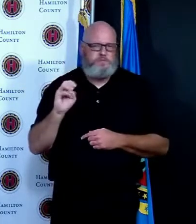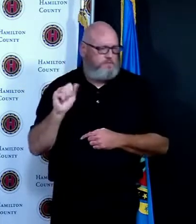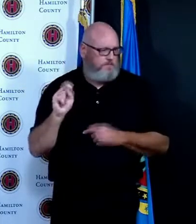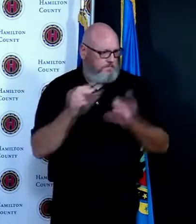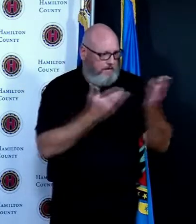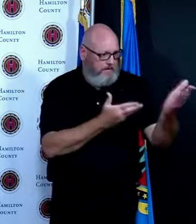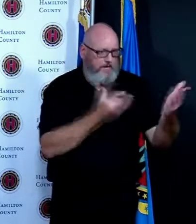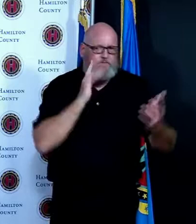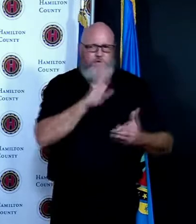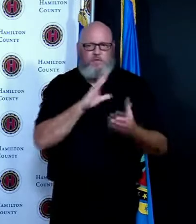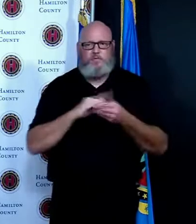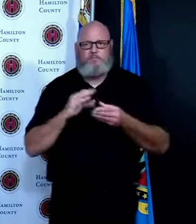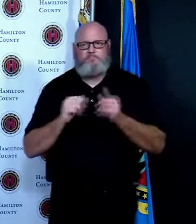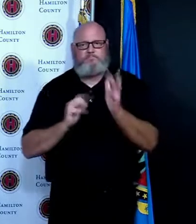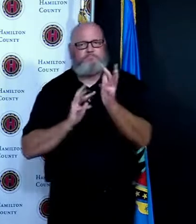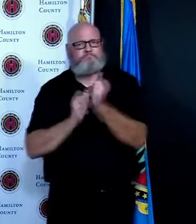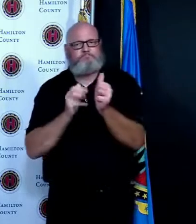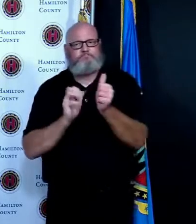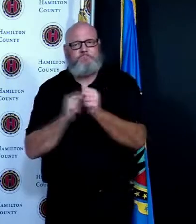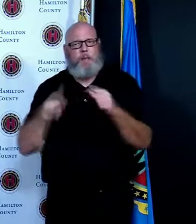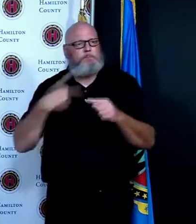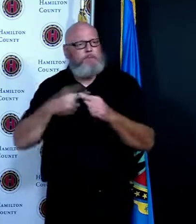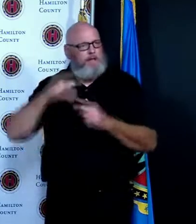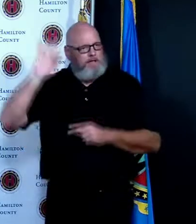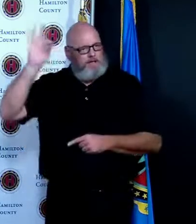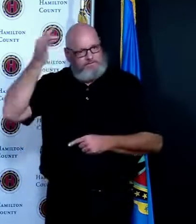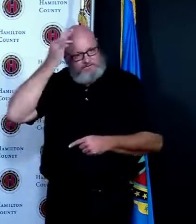so thank you all for joining thank you again to Jay and Vicki Jay's gotten a